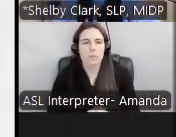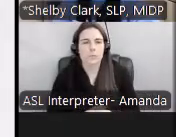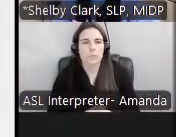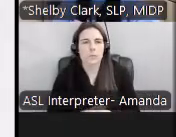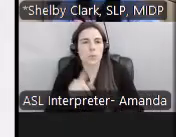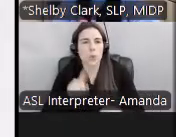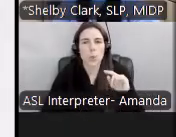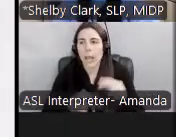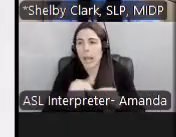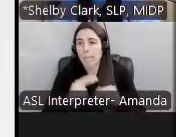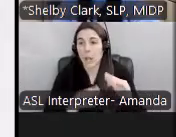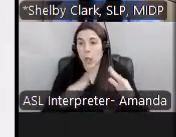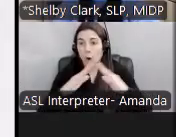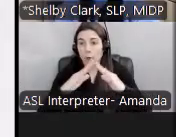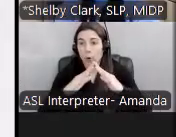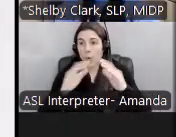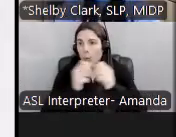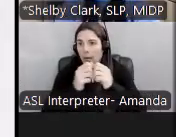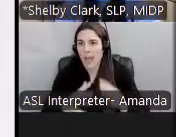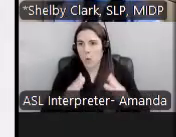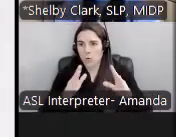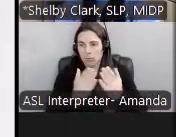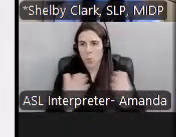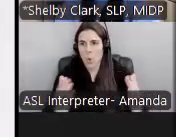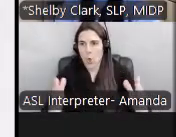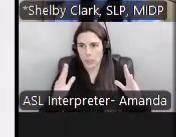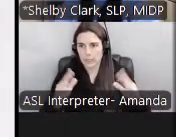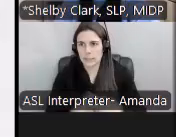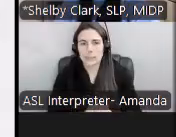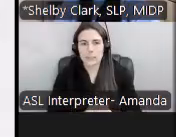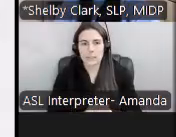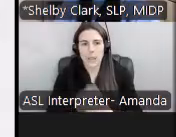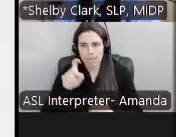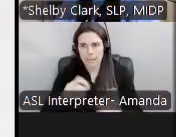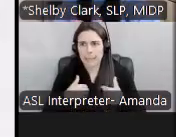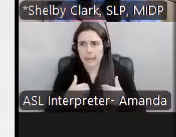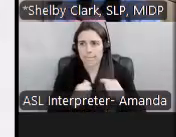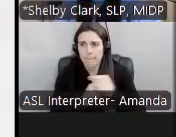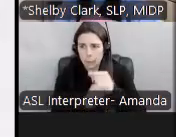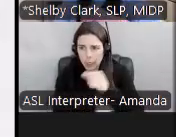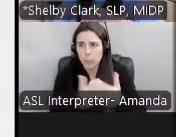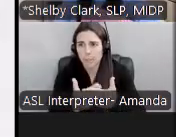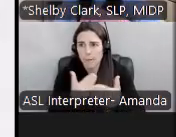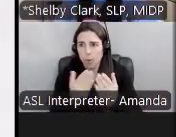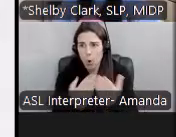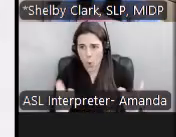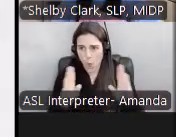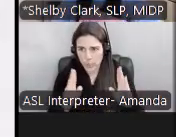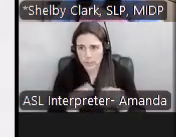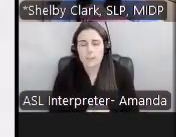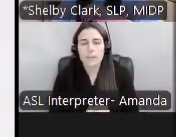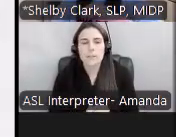a roof without walls, and we can't build walls without a foundation. So I'm going to use this house building metaphor